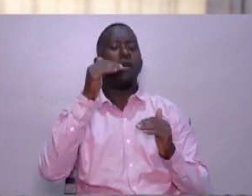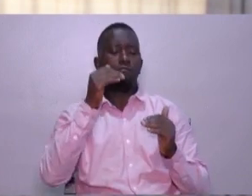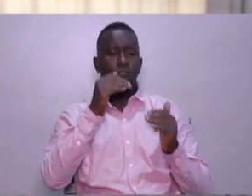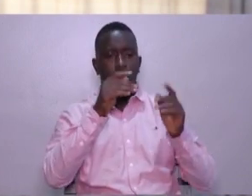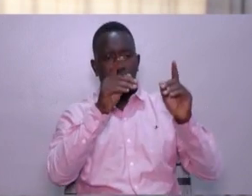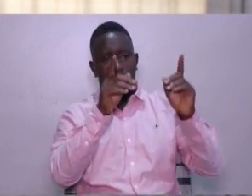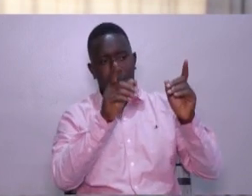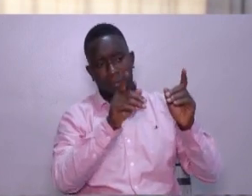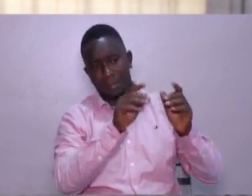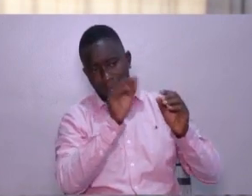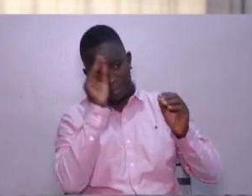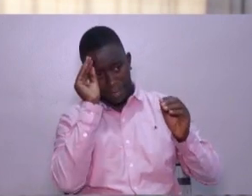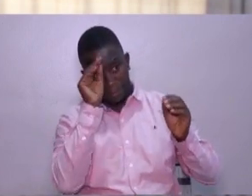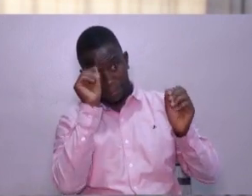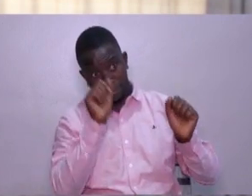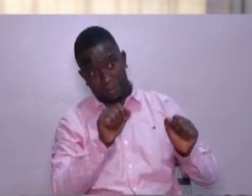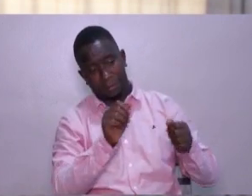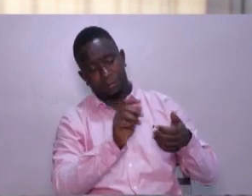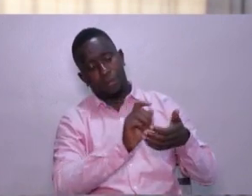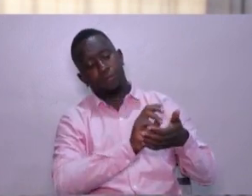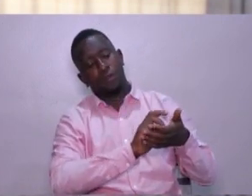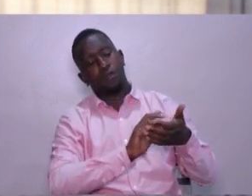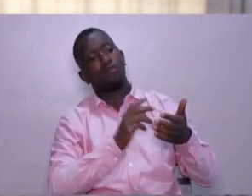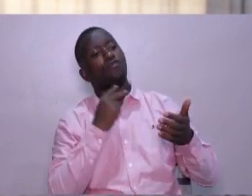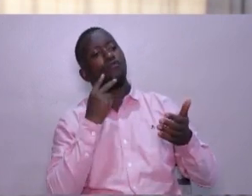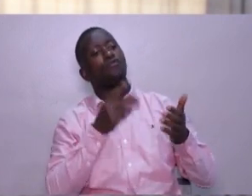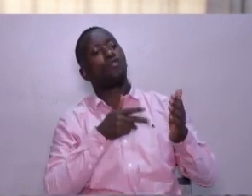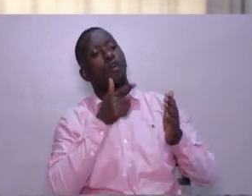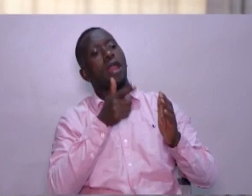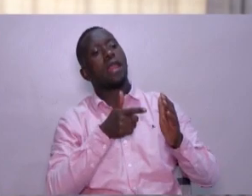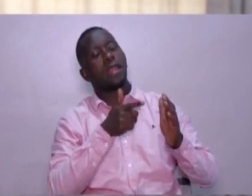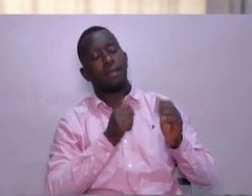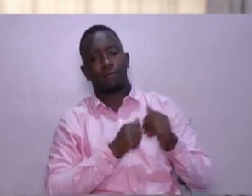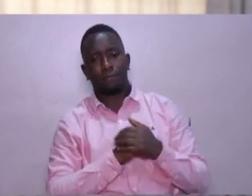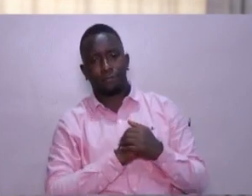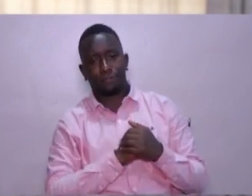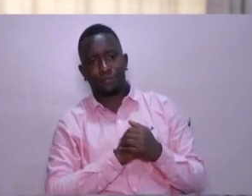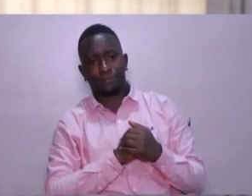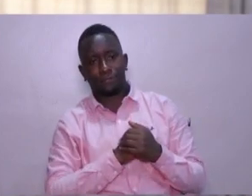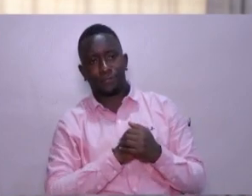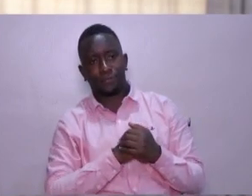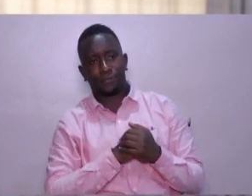which will then be embedded within the animation that we are going to create